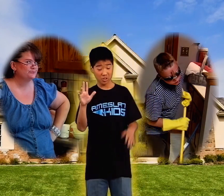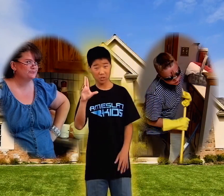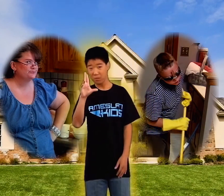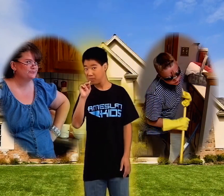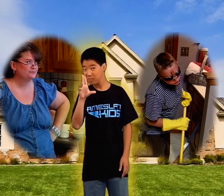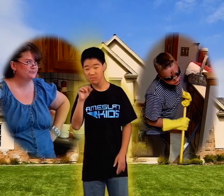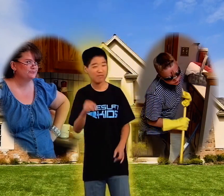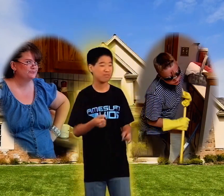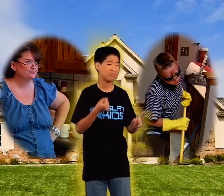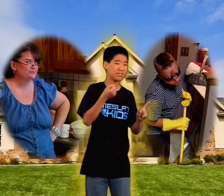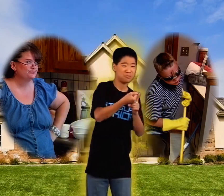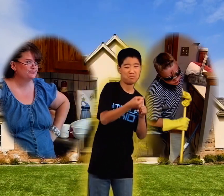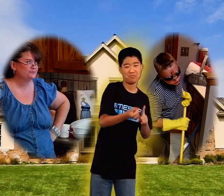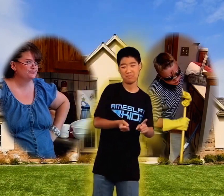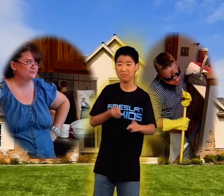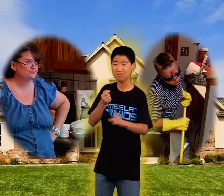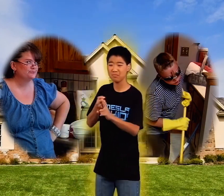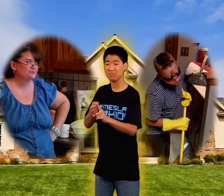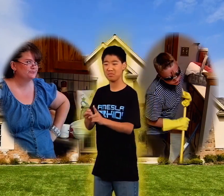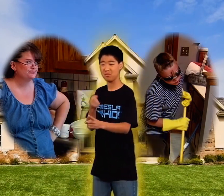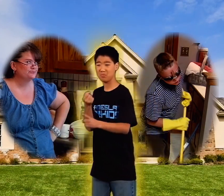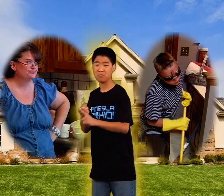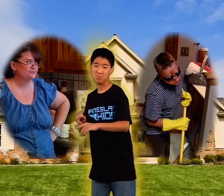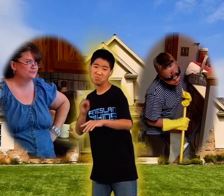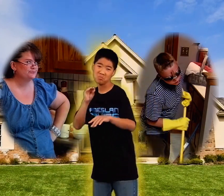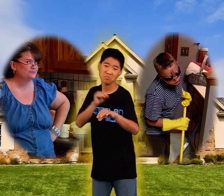EVERY MOVE YOU MAKE